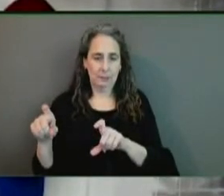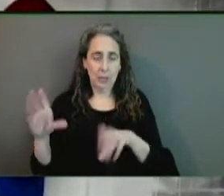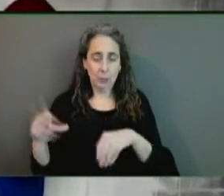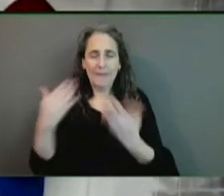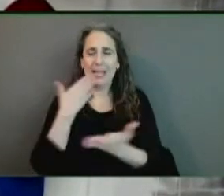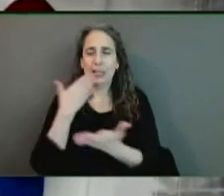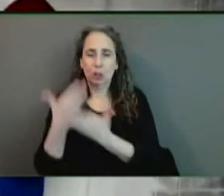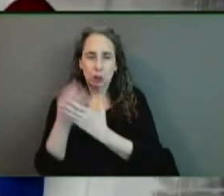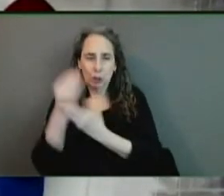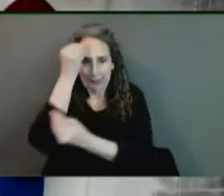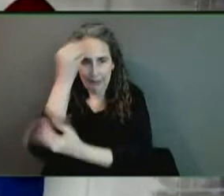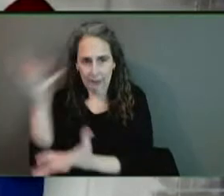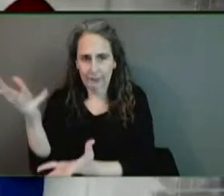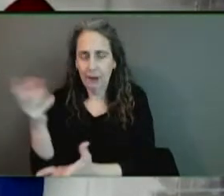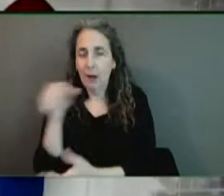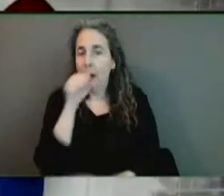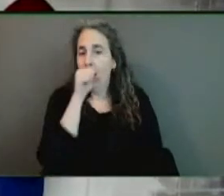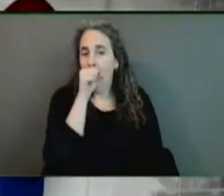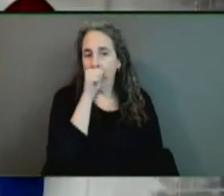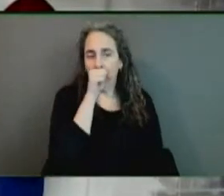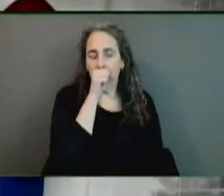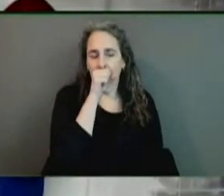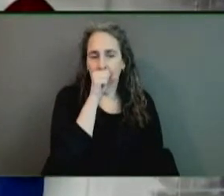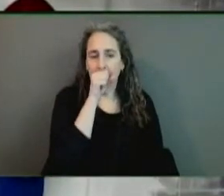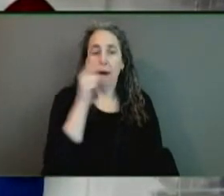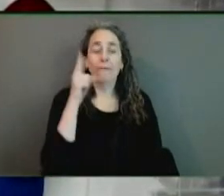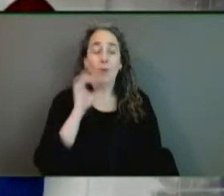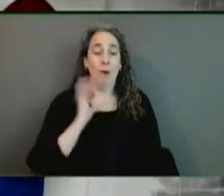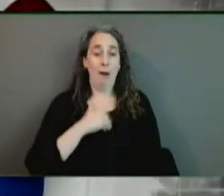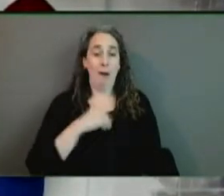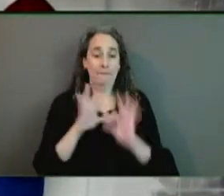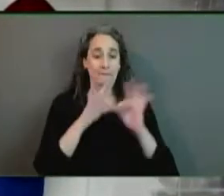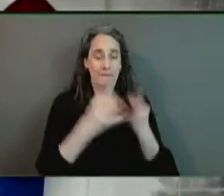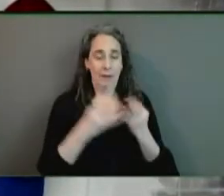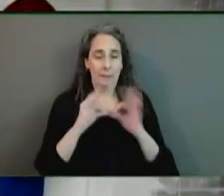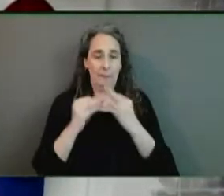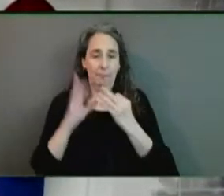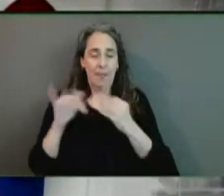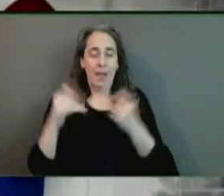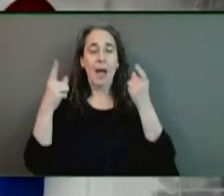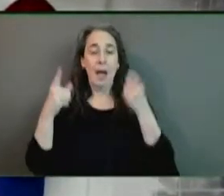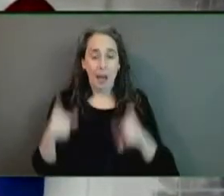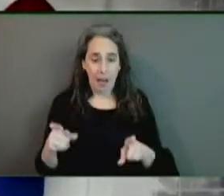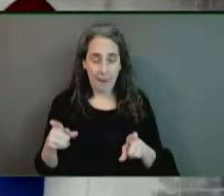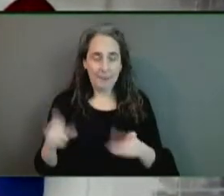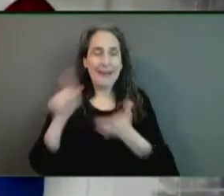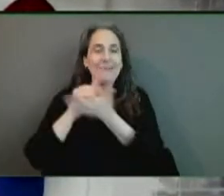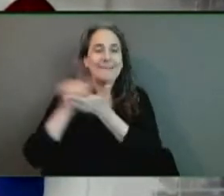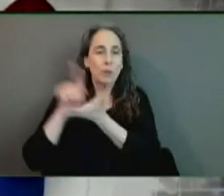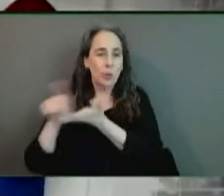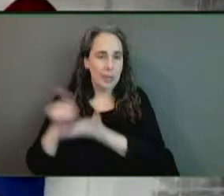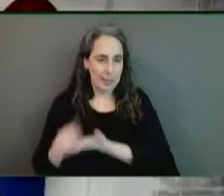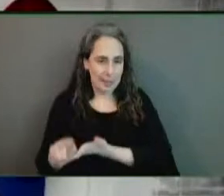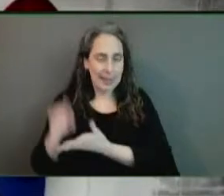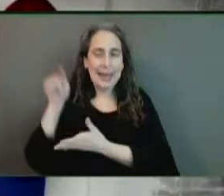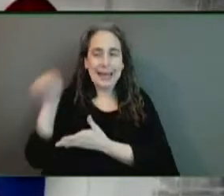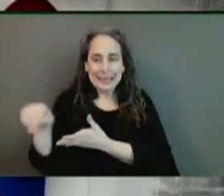test. So it does, um You know, provide good information for our